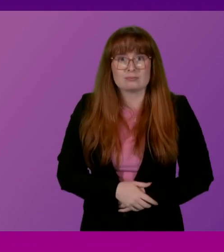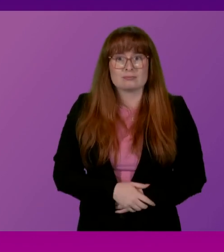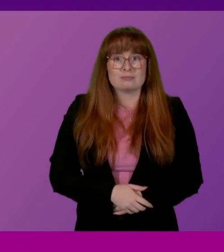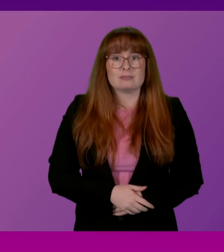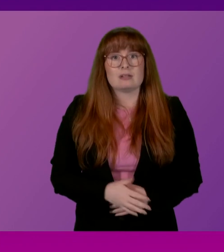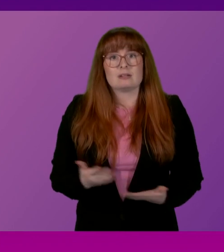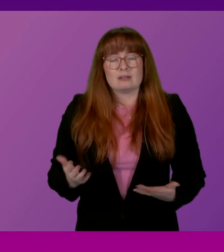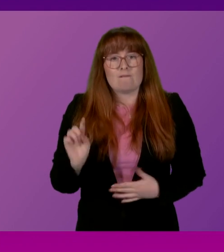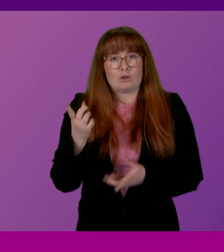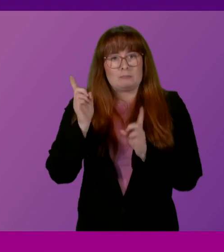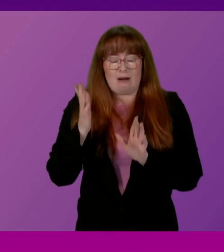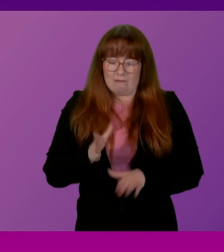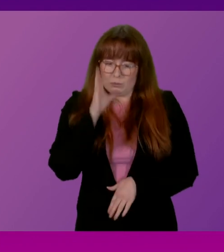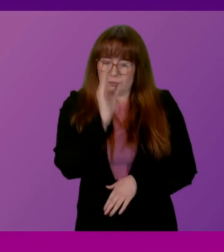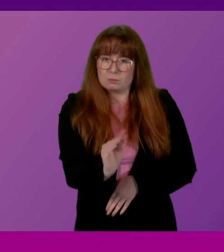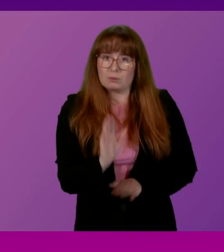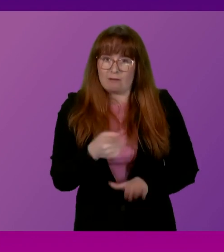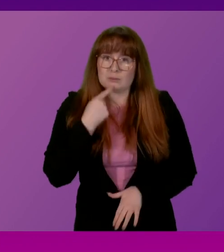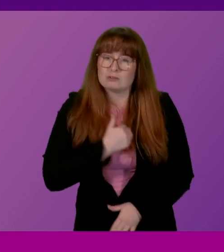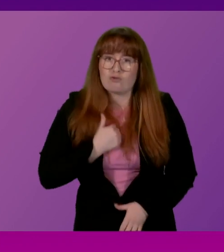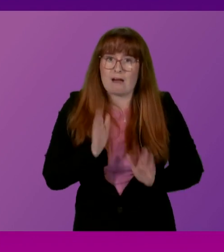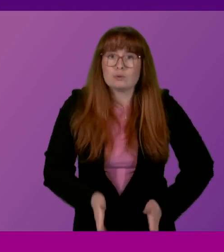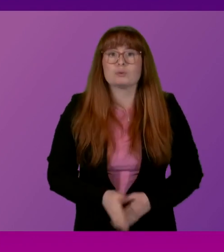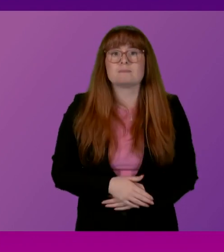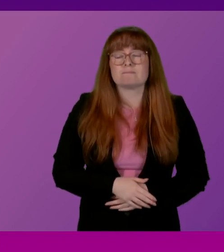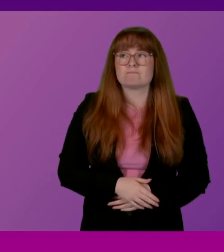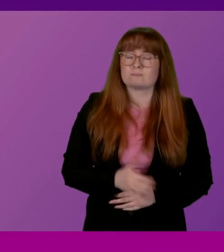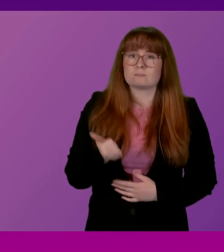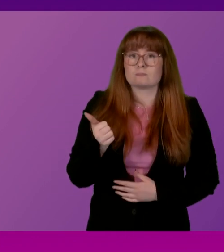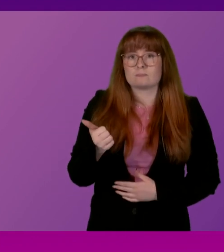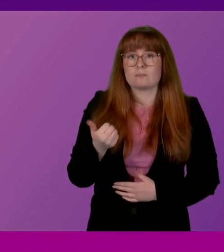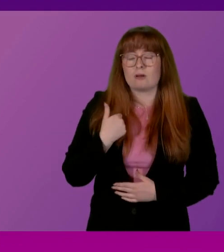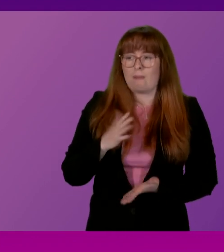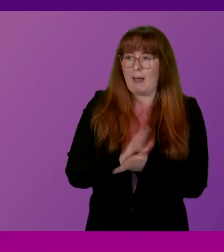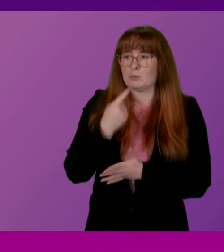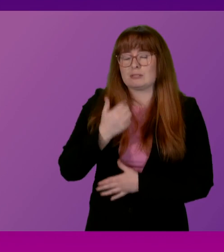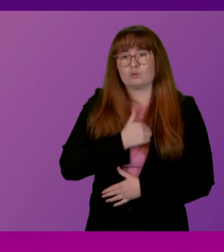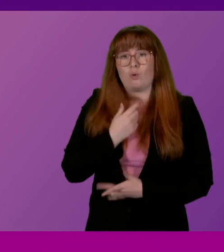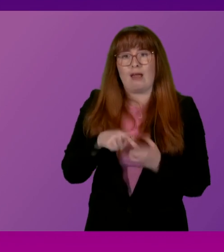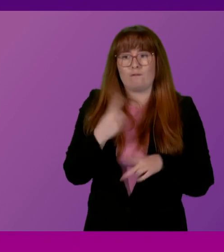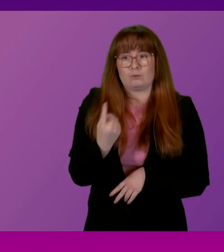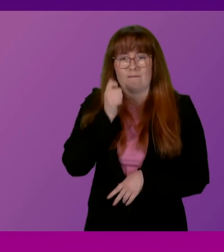First Minister, I must ask that you apologise, please. I am happy to apologise to anybody who has been offended by the post-truths that have